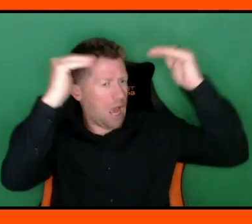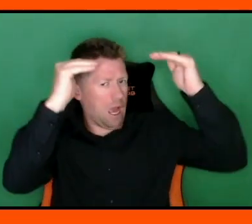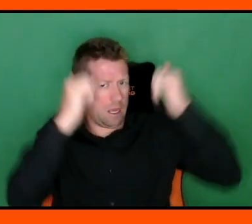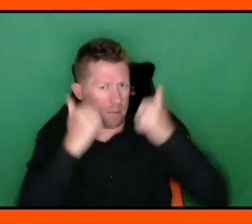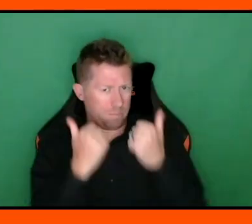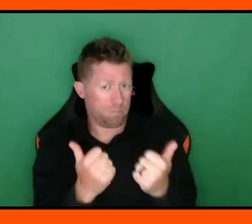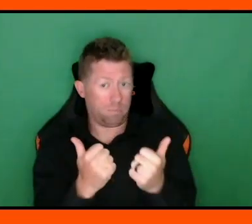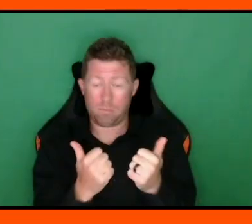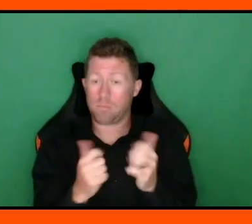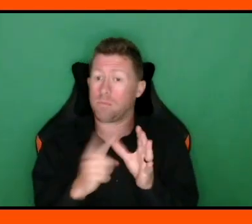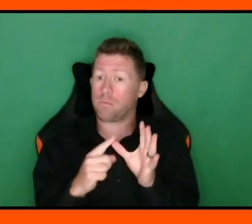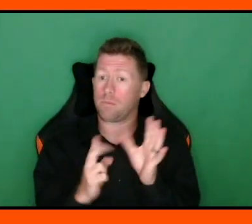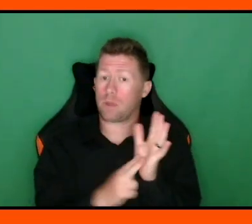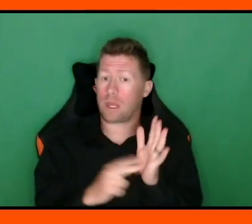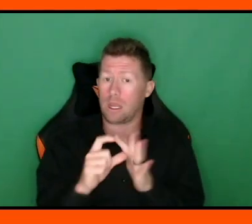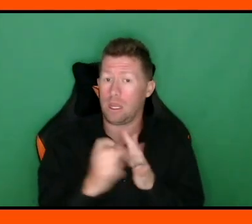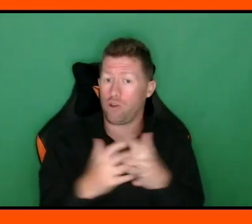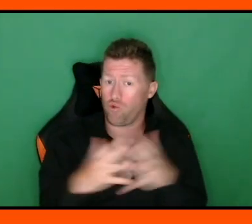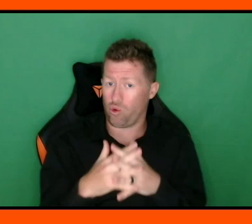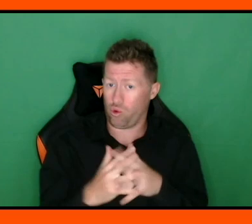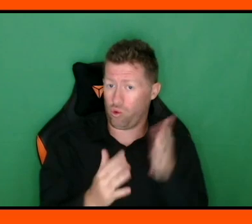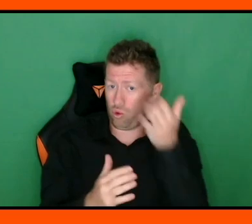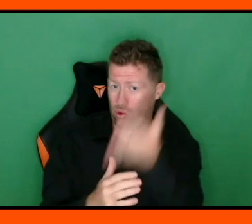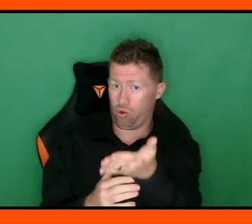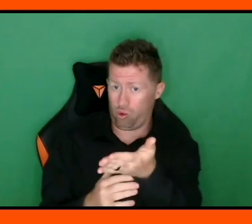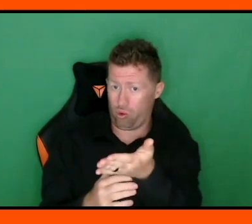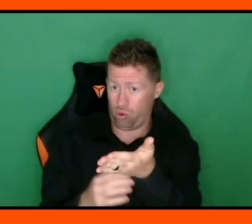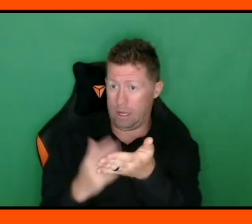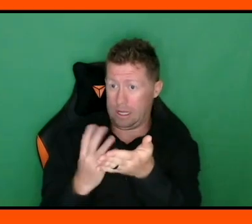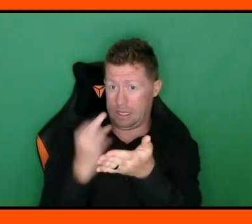Andrew, we’ve actually had someone ask,